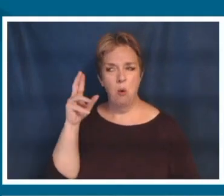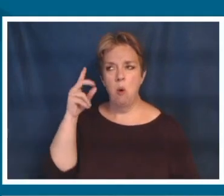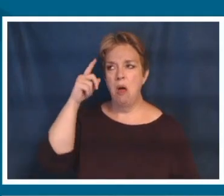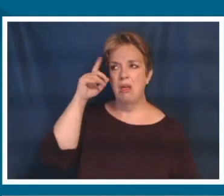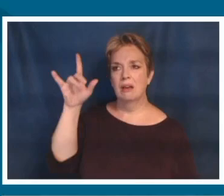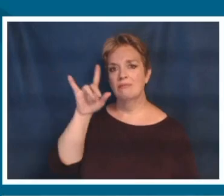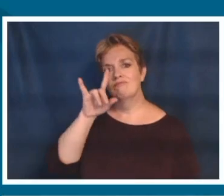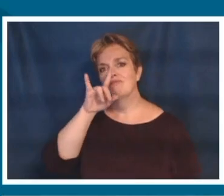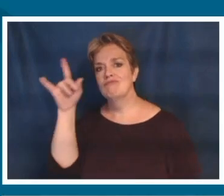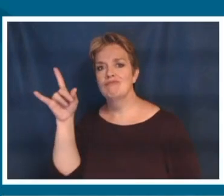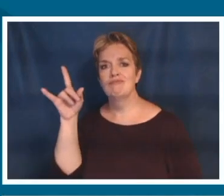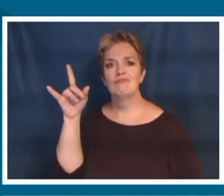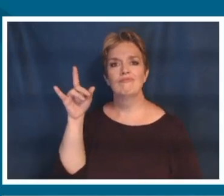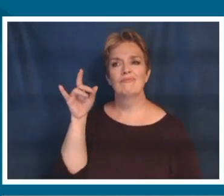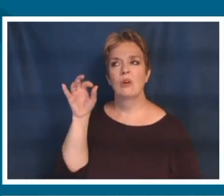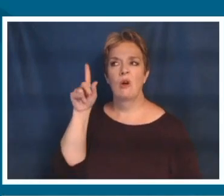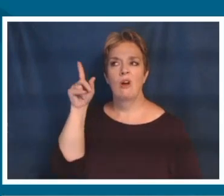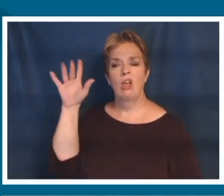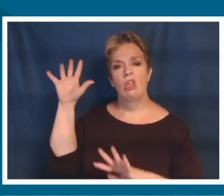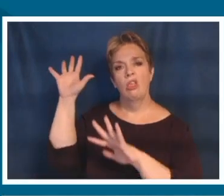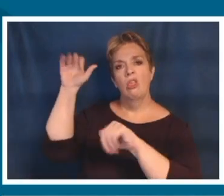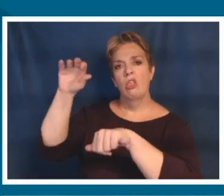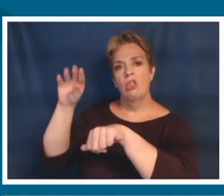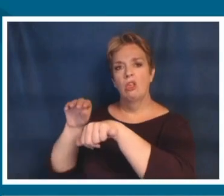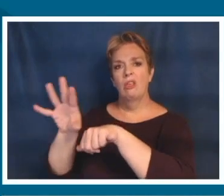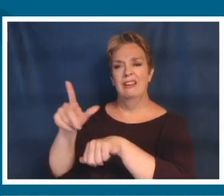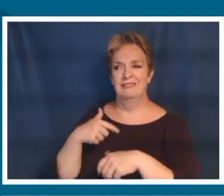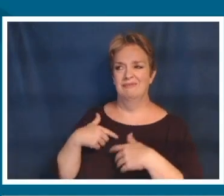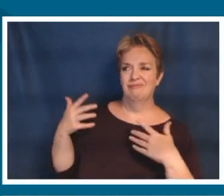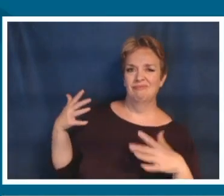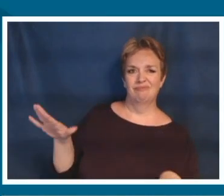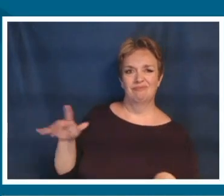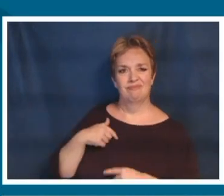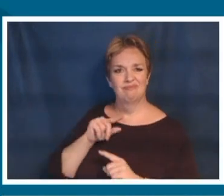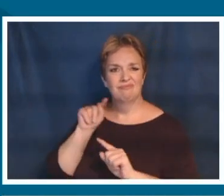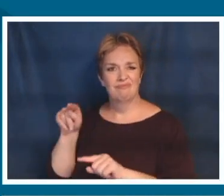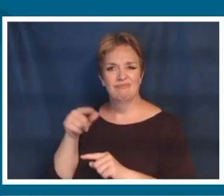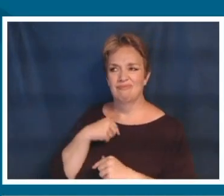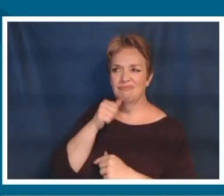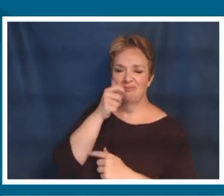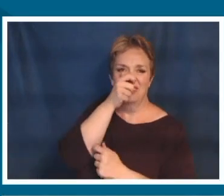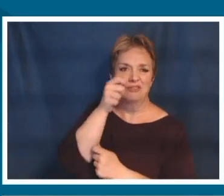colonialist sort of influence and they they don't think that that's a place